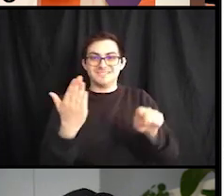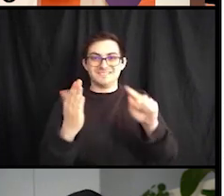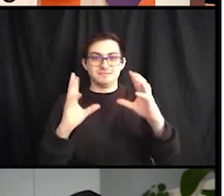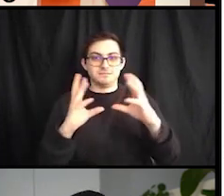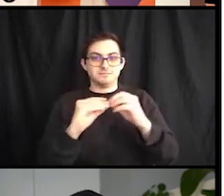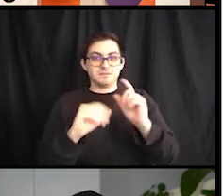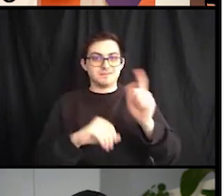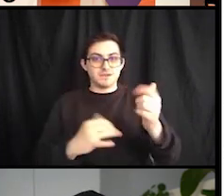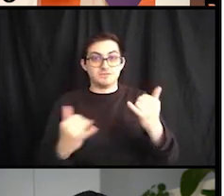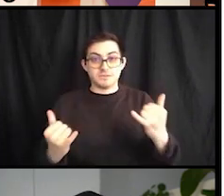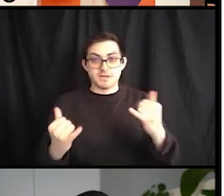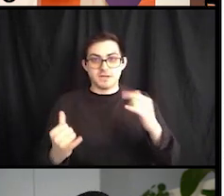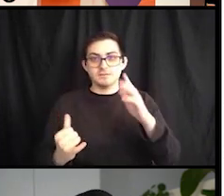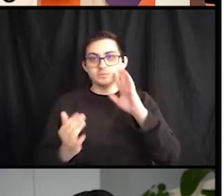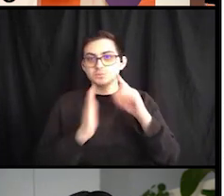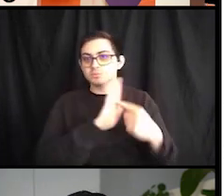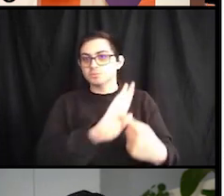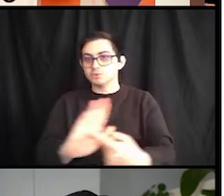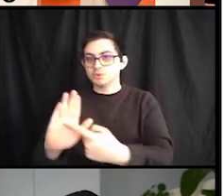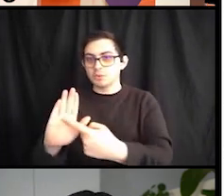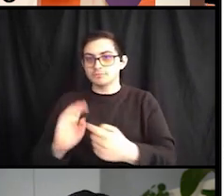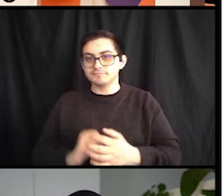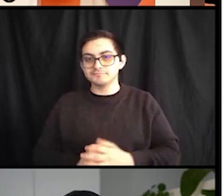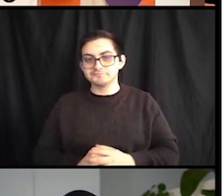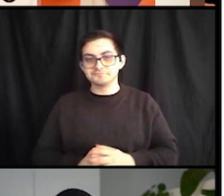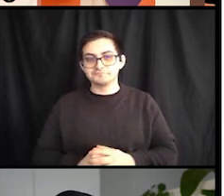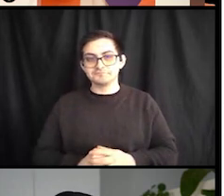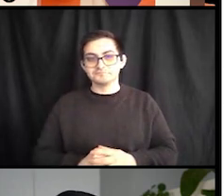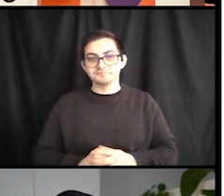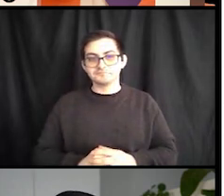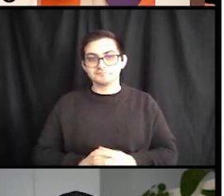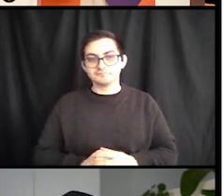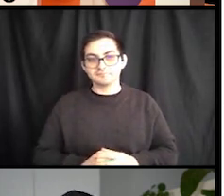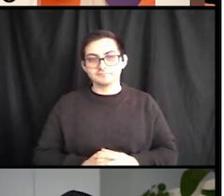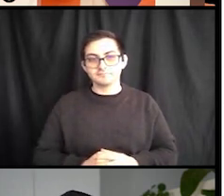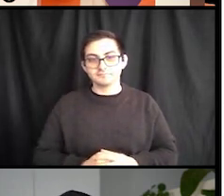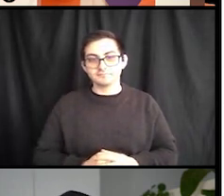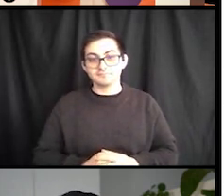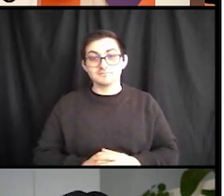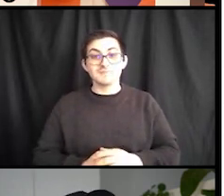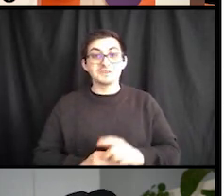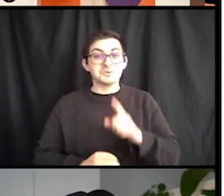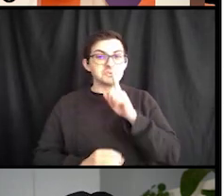spend some kind of heads down silent time actually just having everyone write notes in the documents.